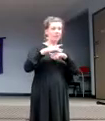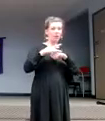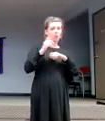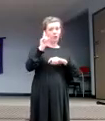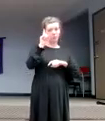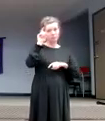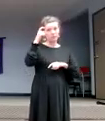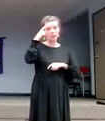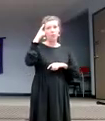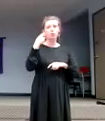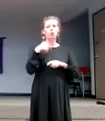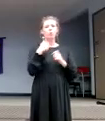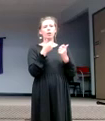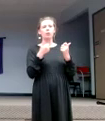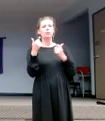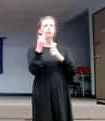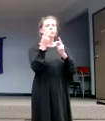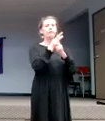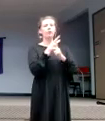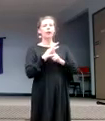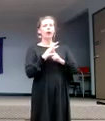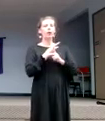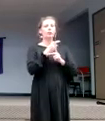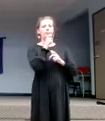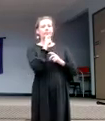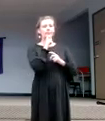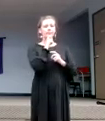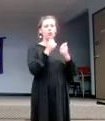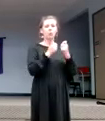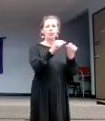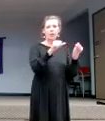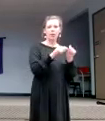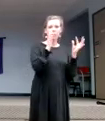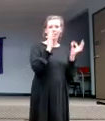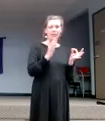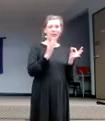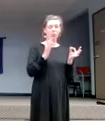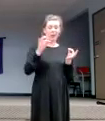are prioritizing how we go about these things for the amount of funding that was available.